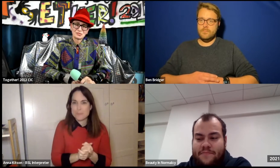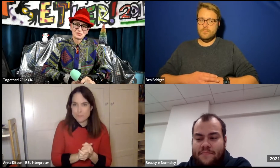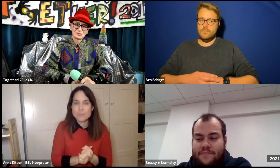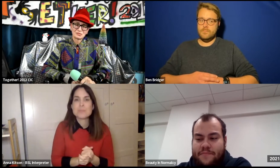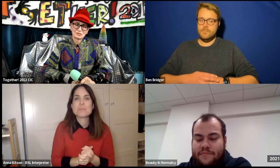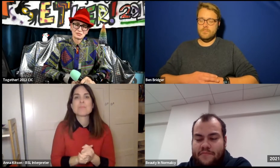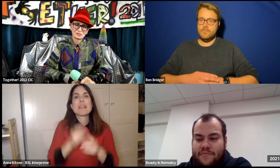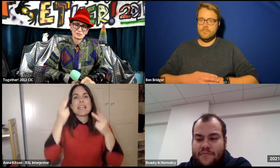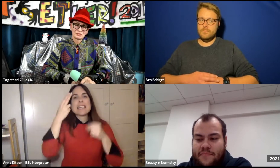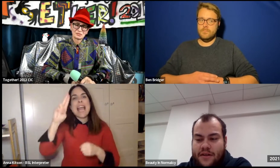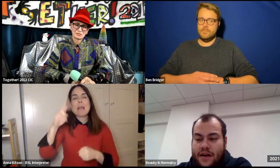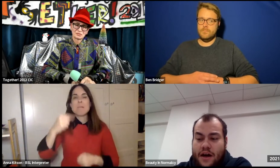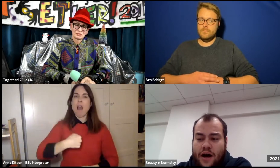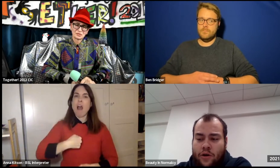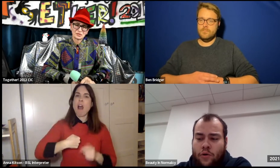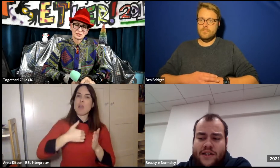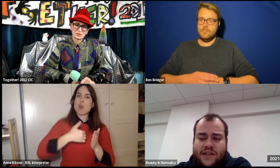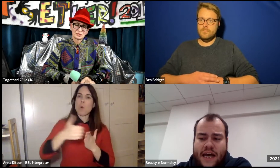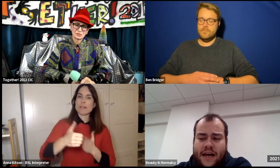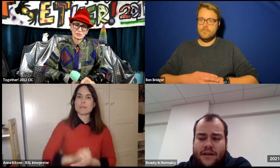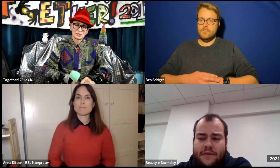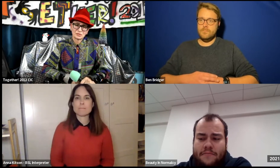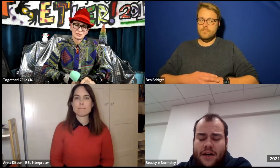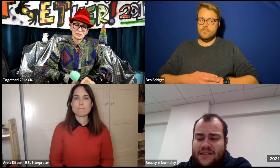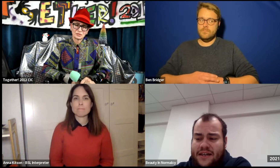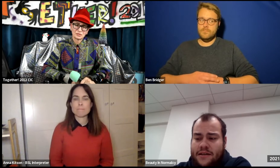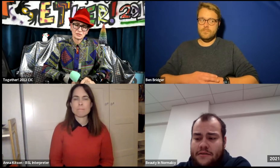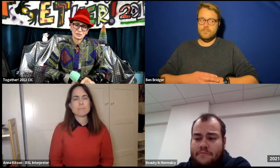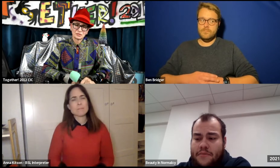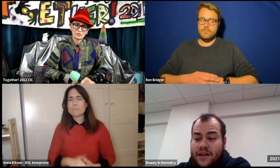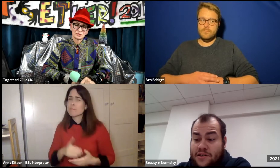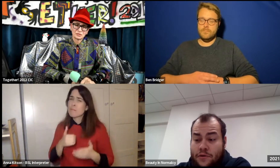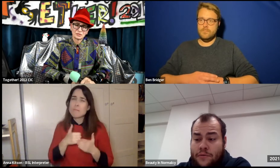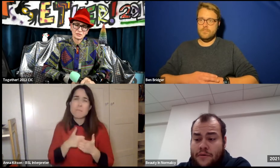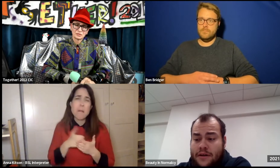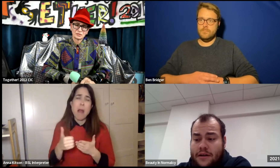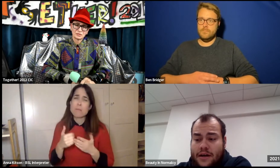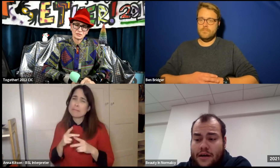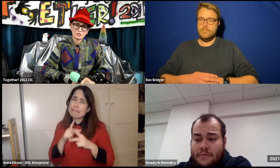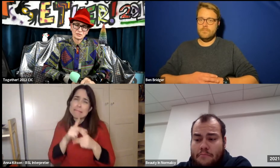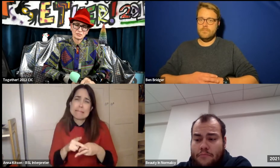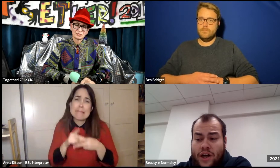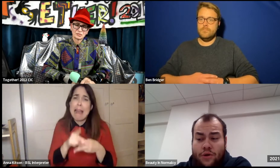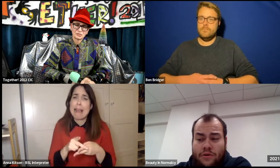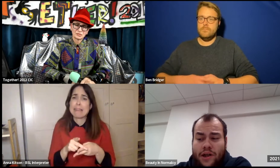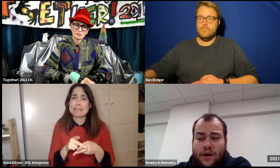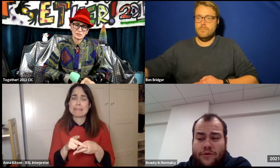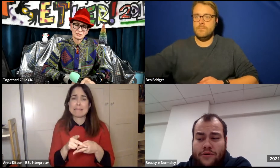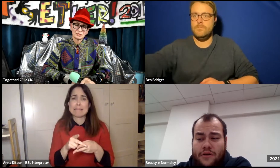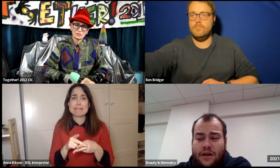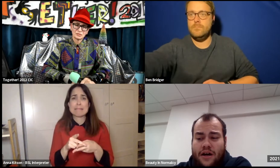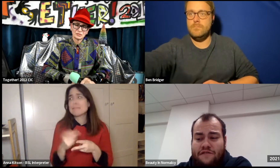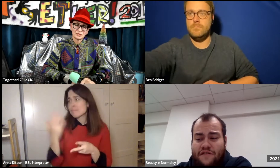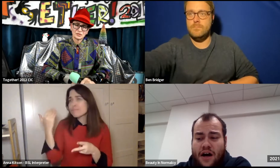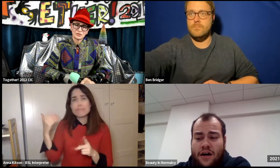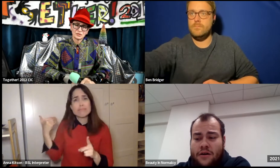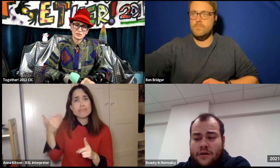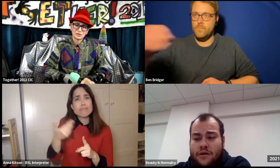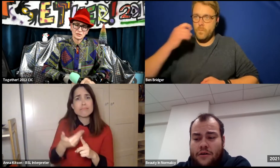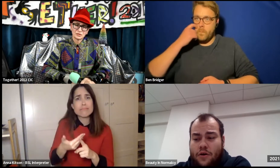always. I Always… I always cared, I did, I do When you were alone, afar